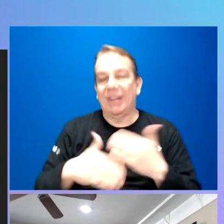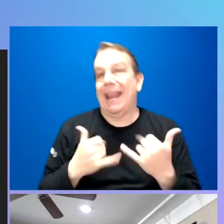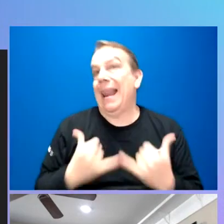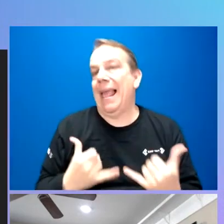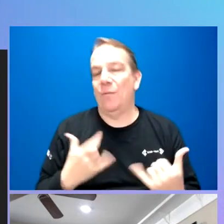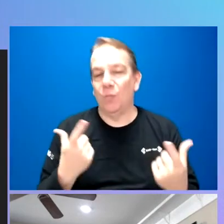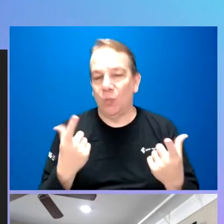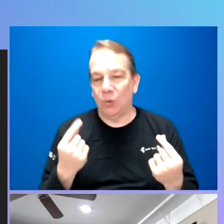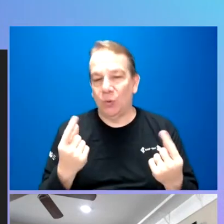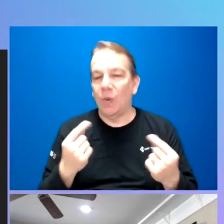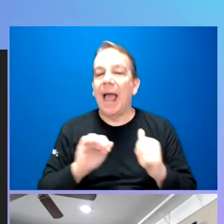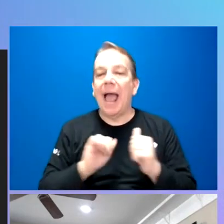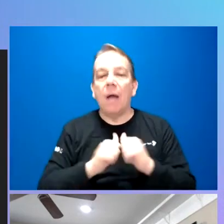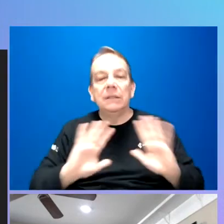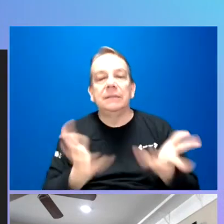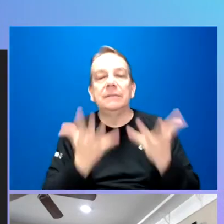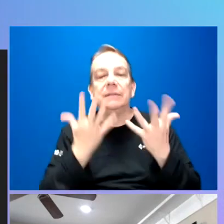interactions that you come in in contact with at your